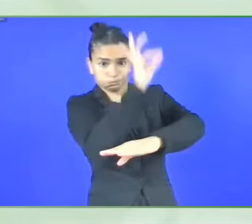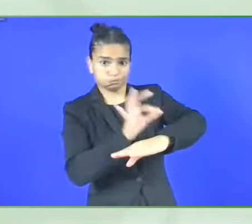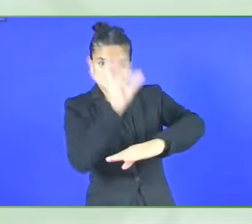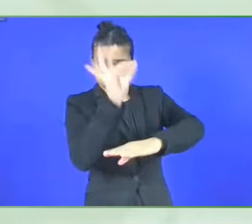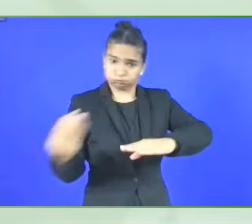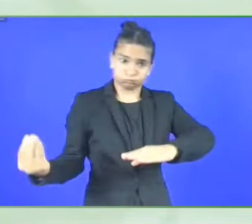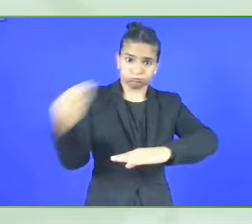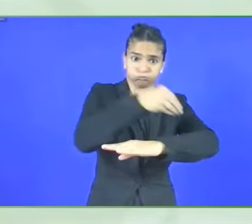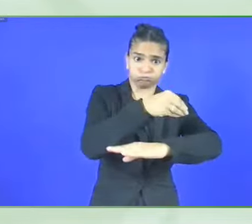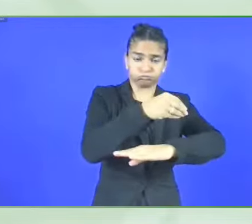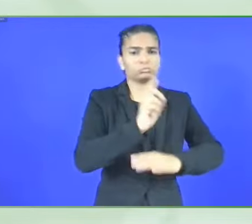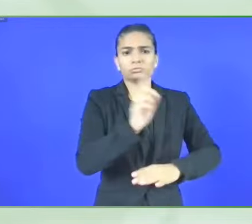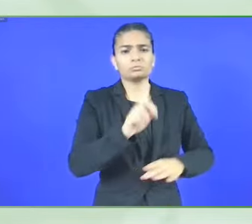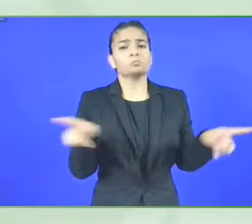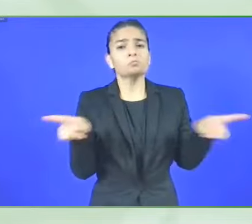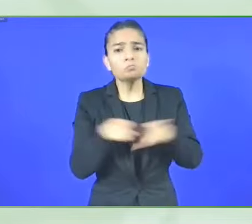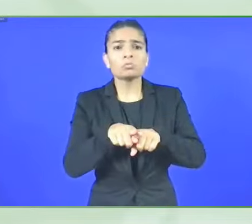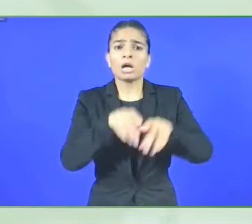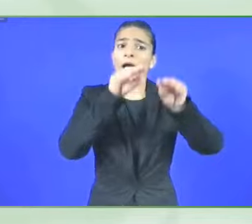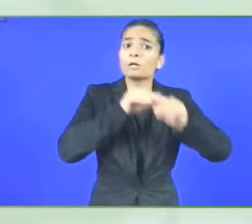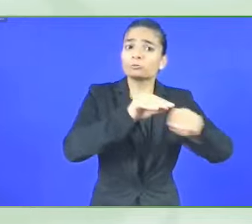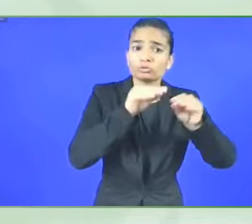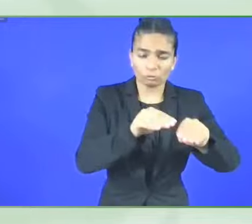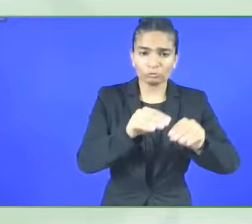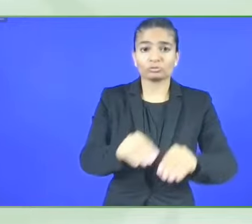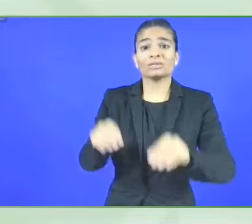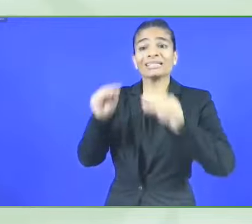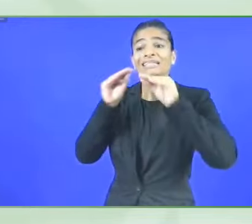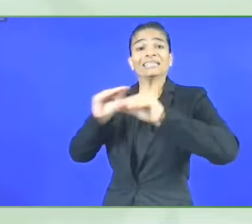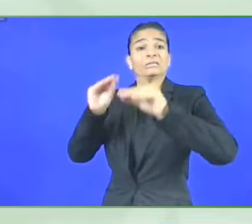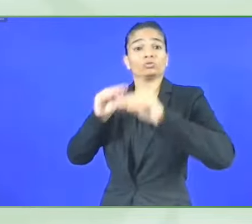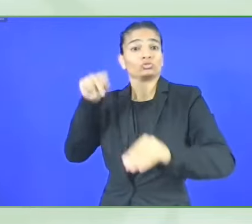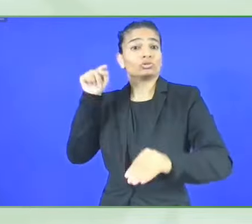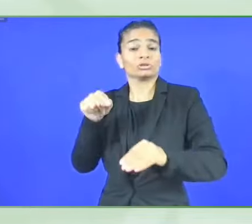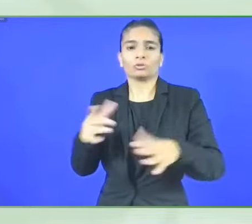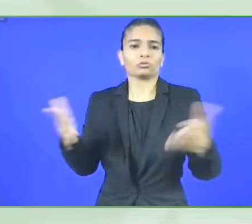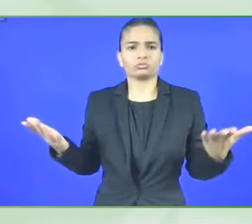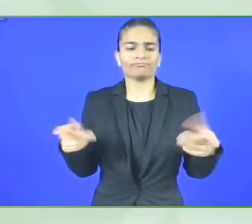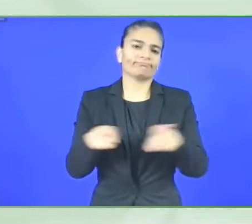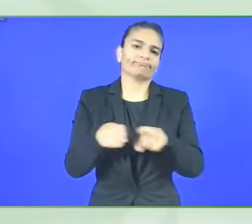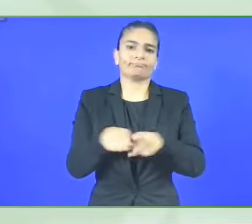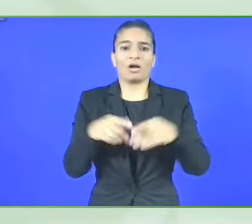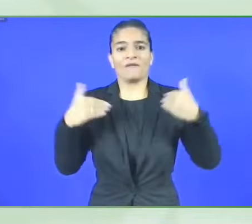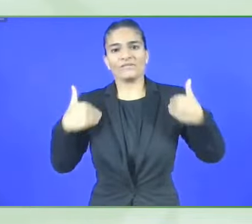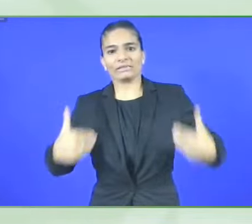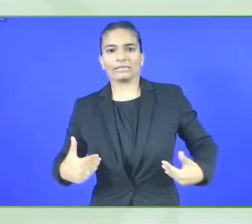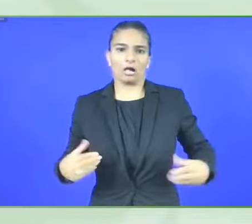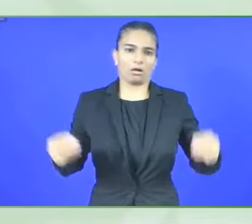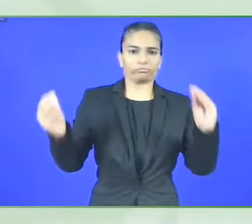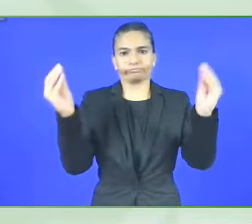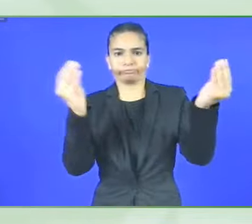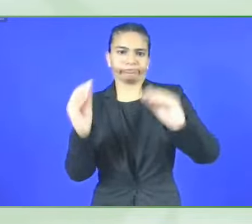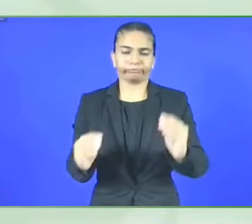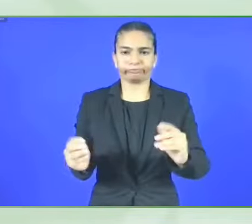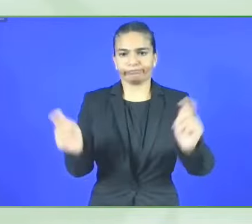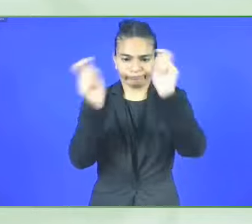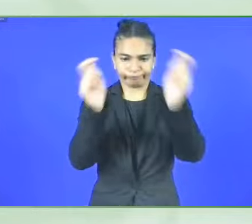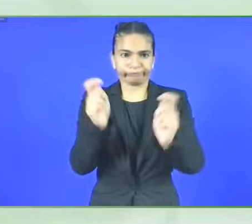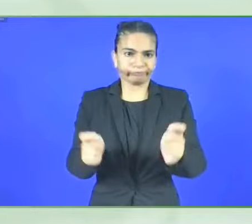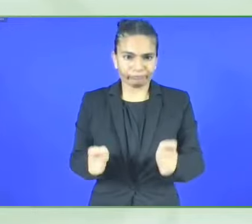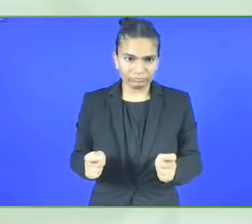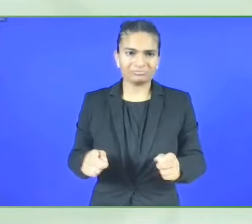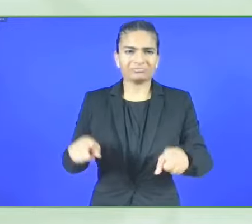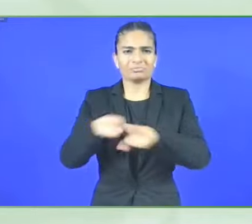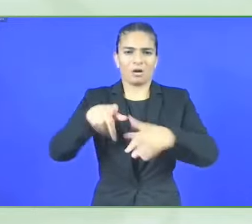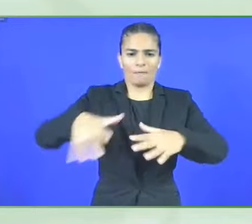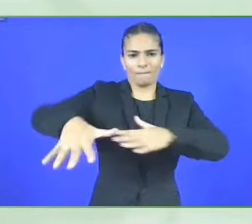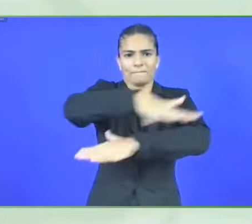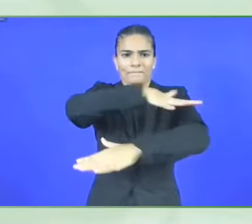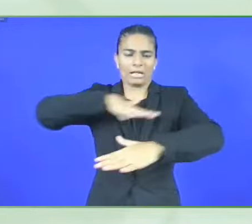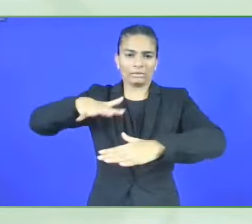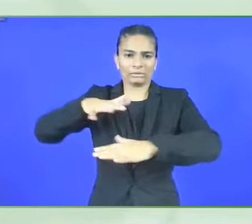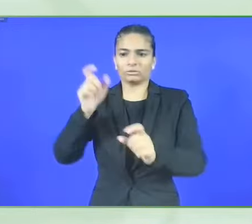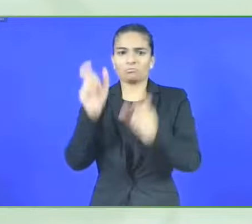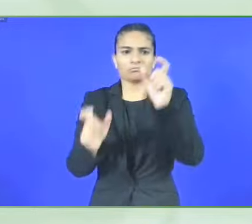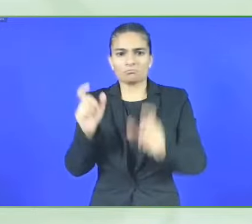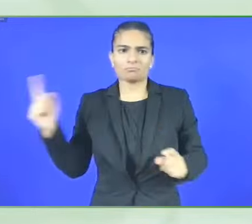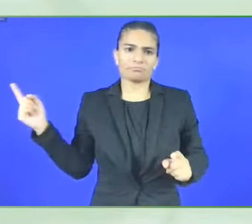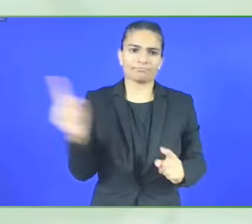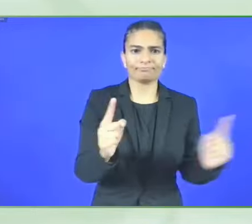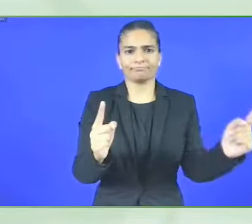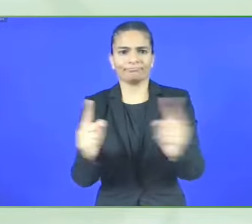What is the potential of Universal Design in education?